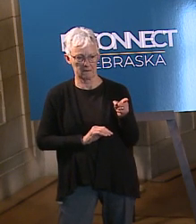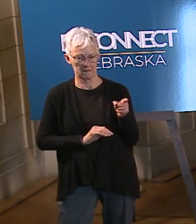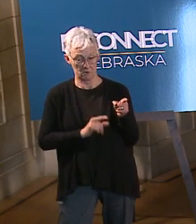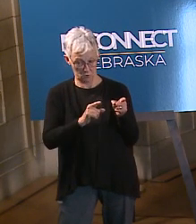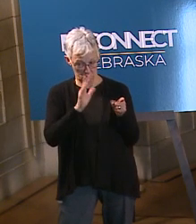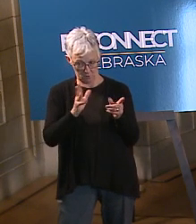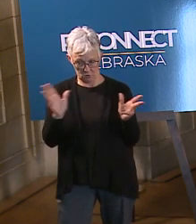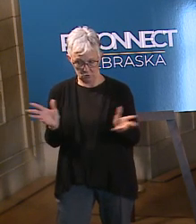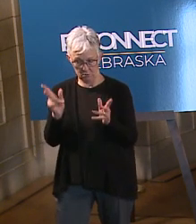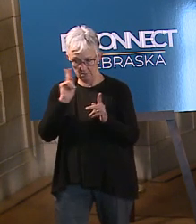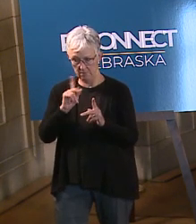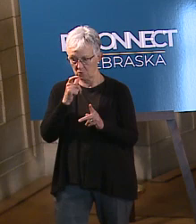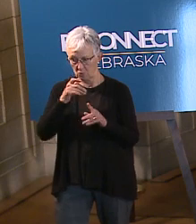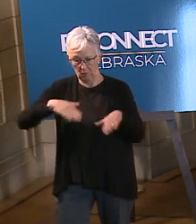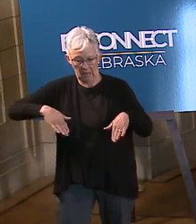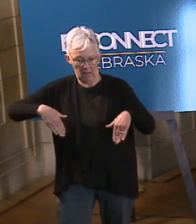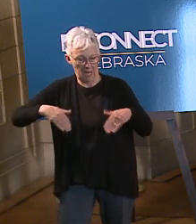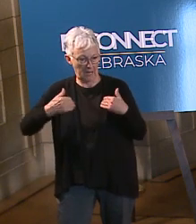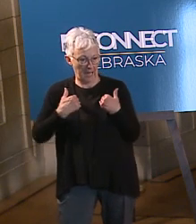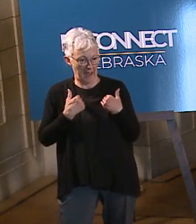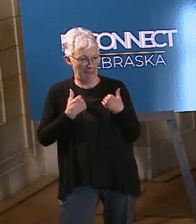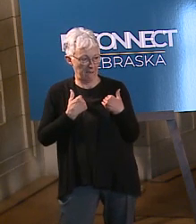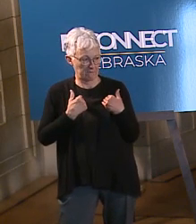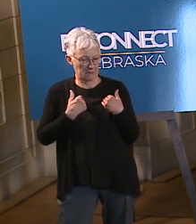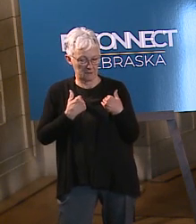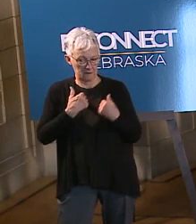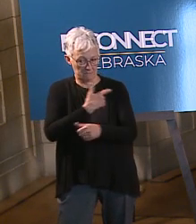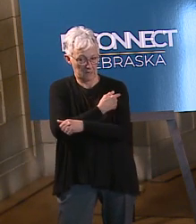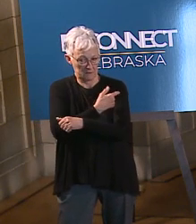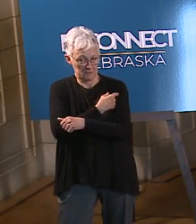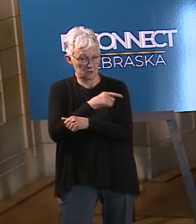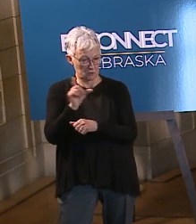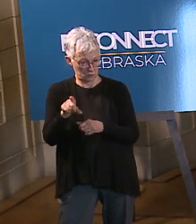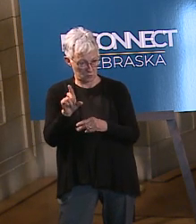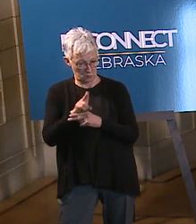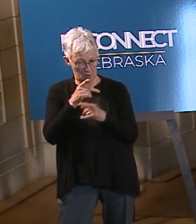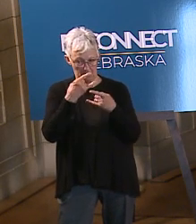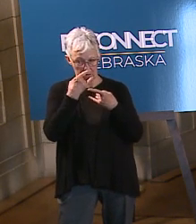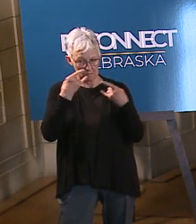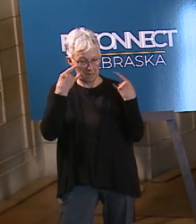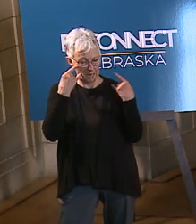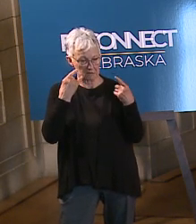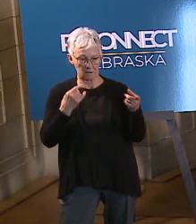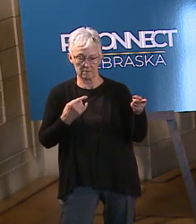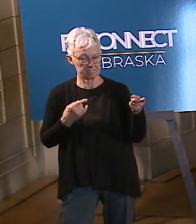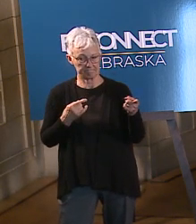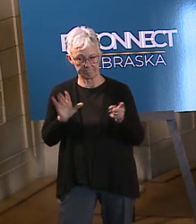YEAH.